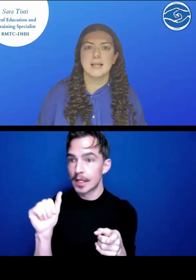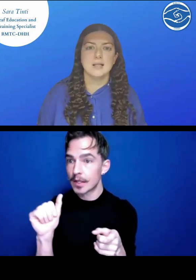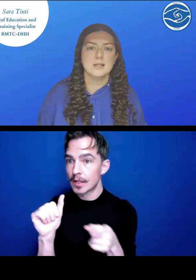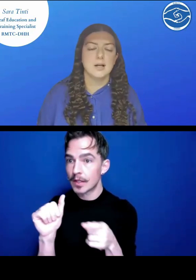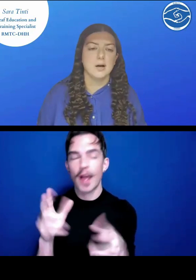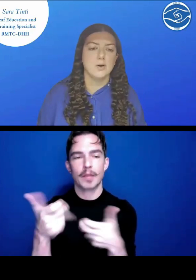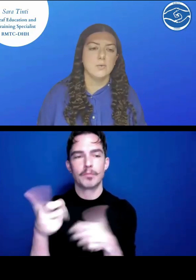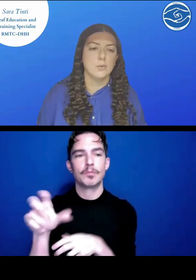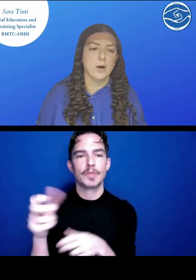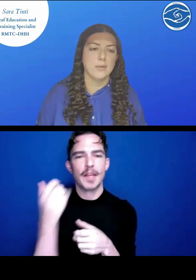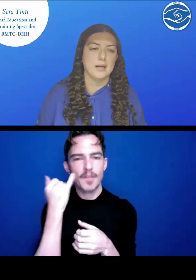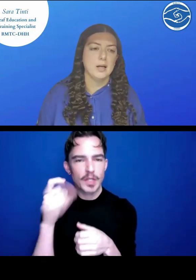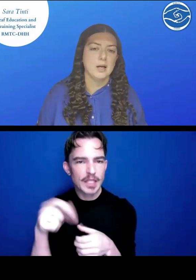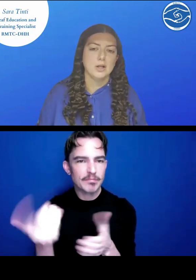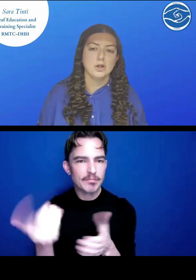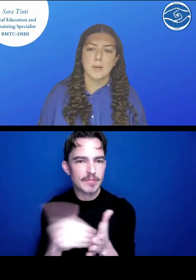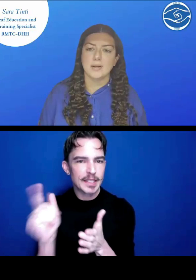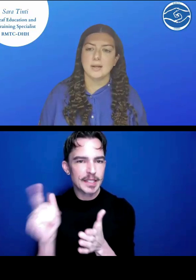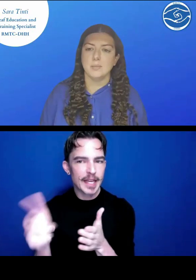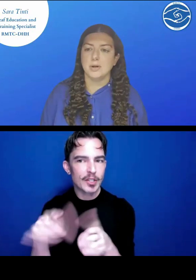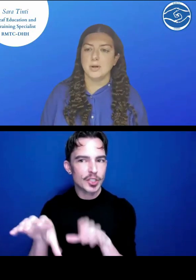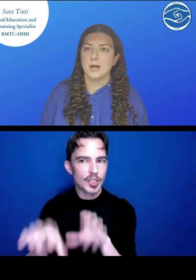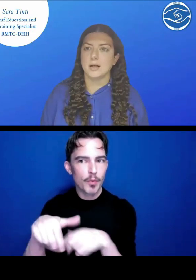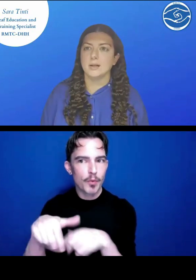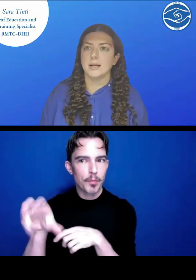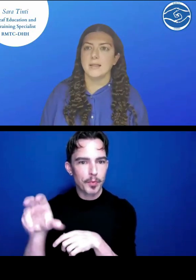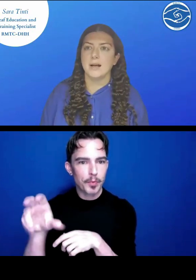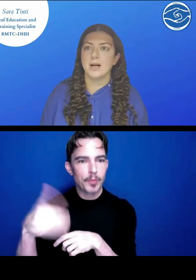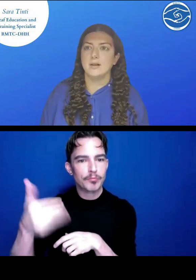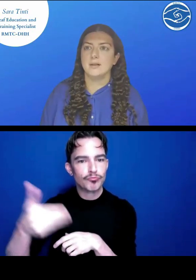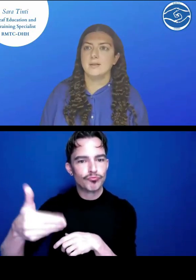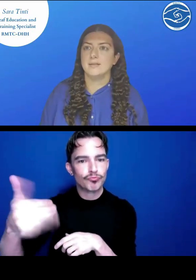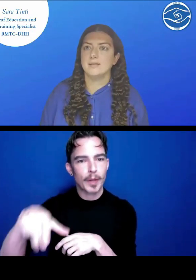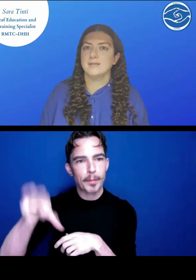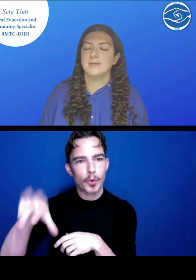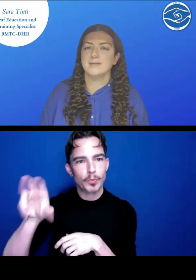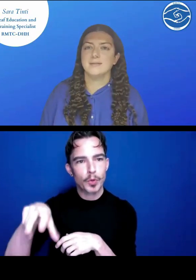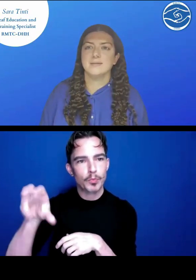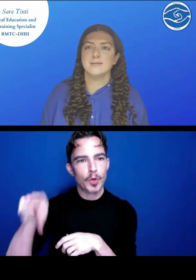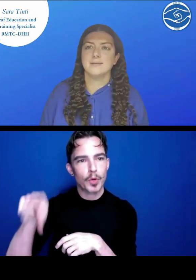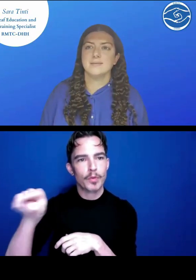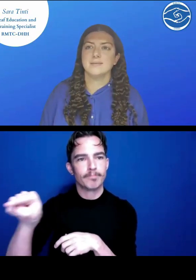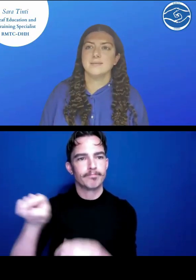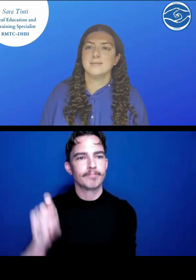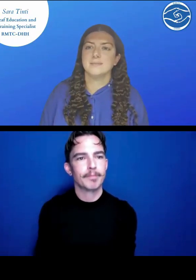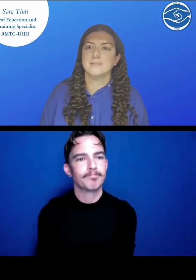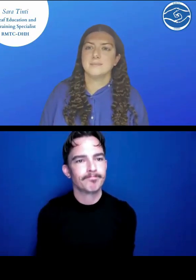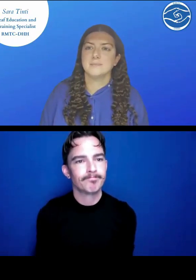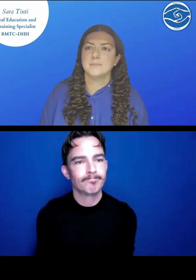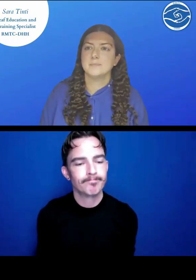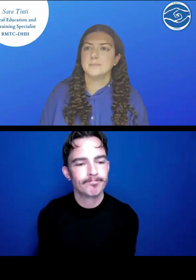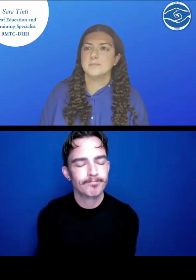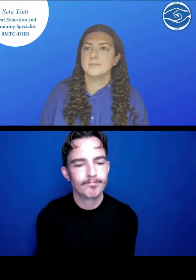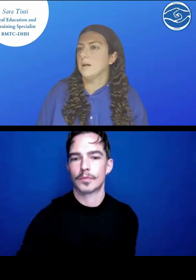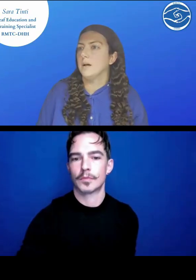just let us know. We'll probably be dropping them periodically in there.